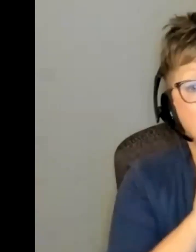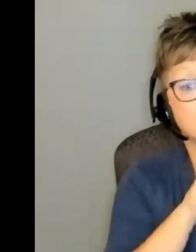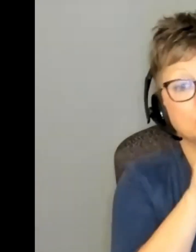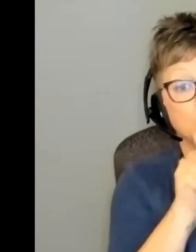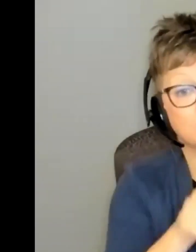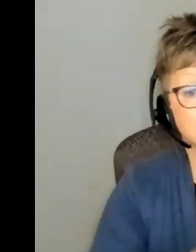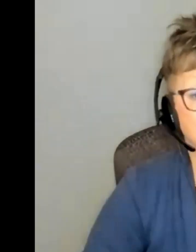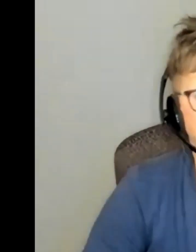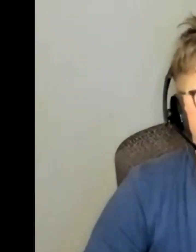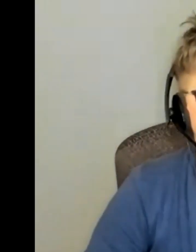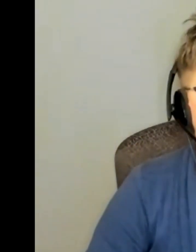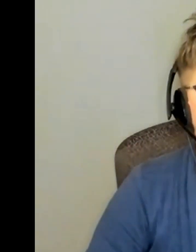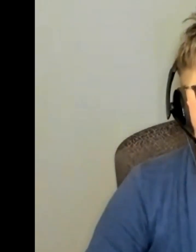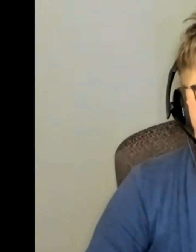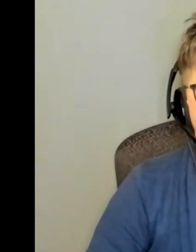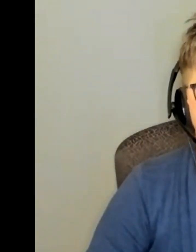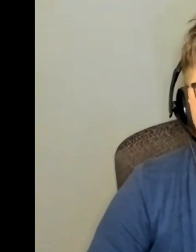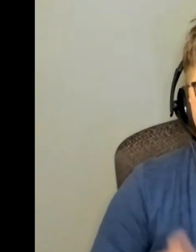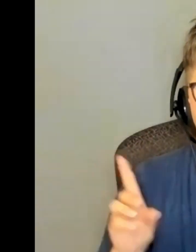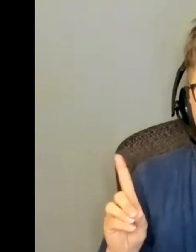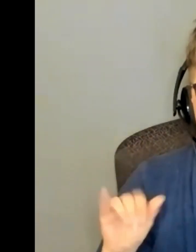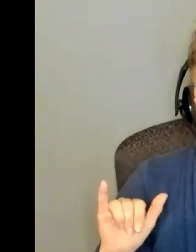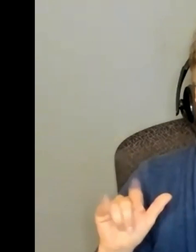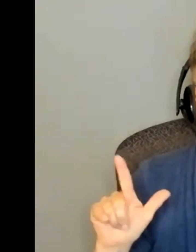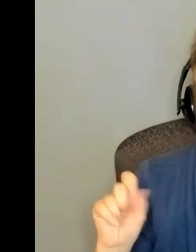I could make a comment.